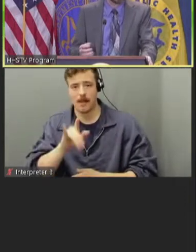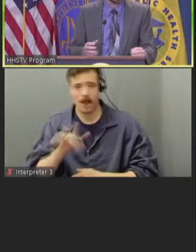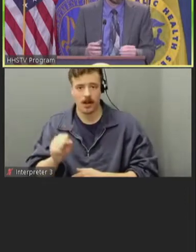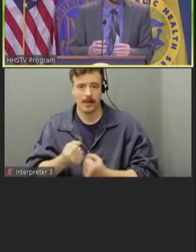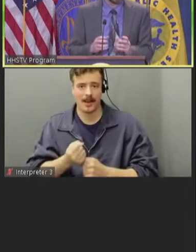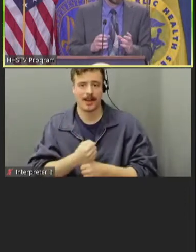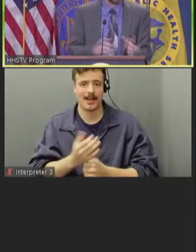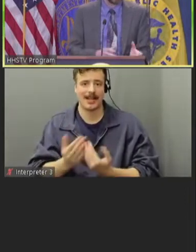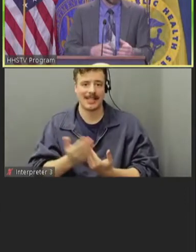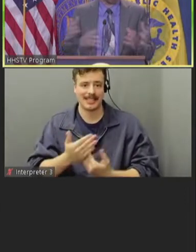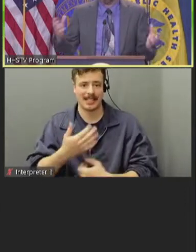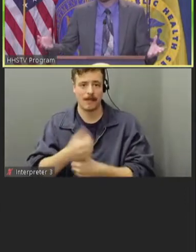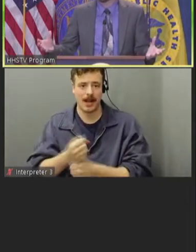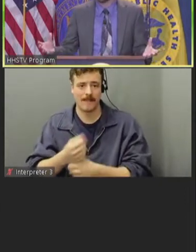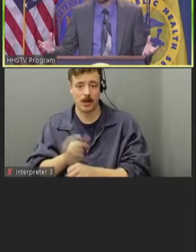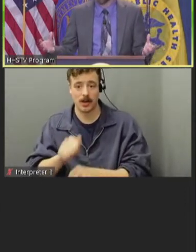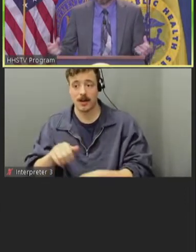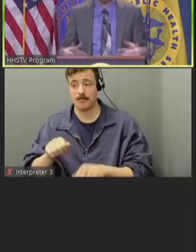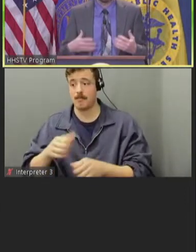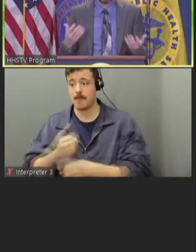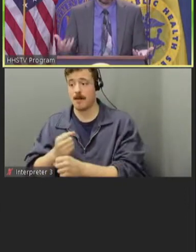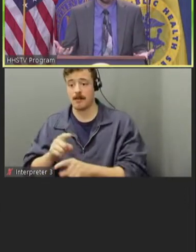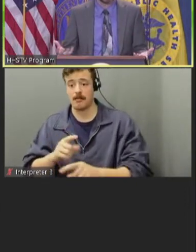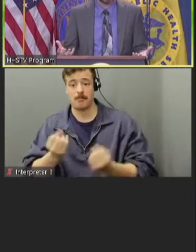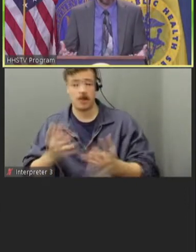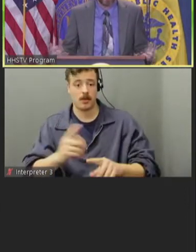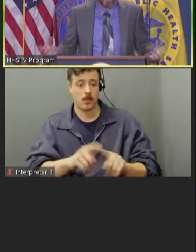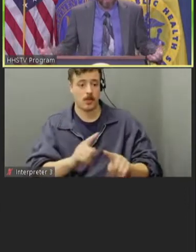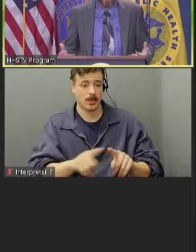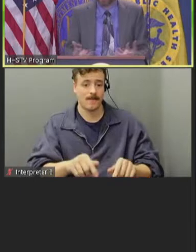you can manufacture them at multiple different sites in a pandemic situation to increase